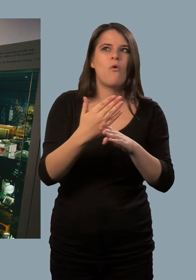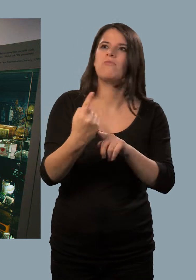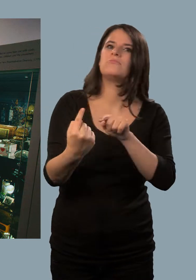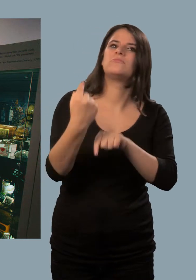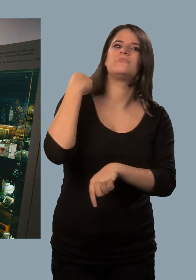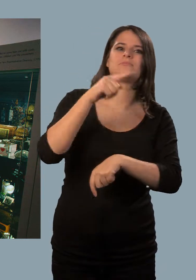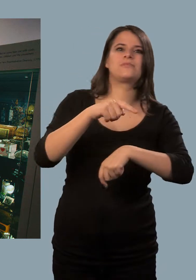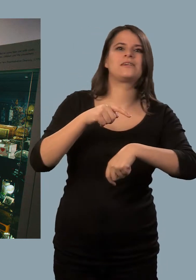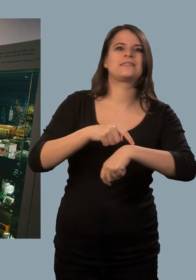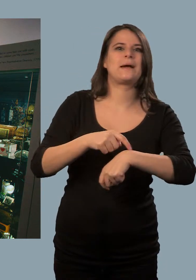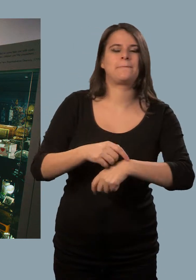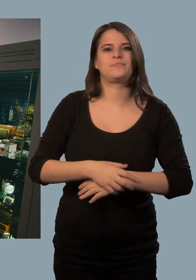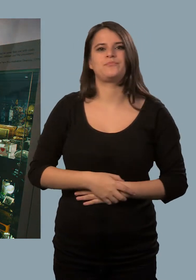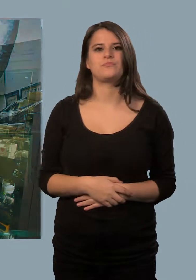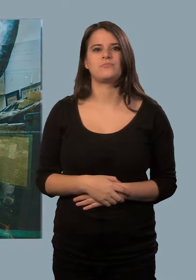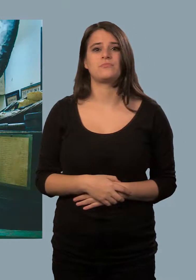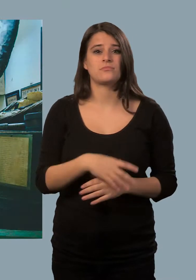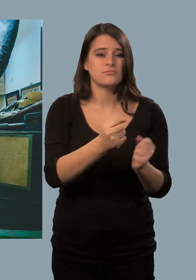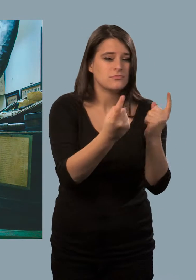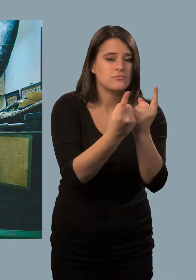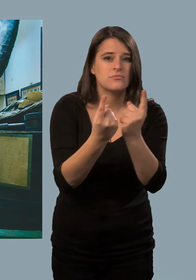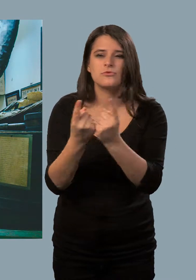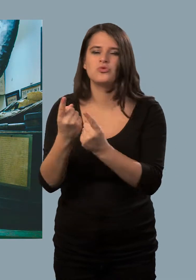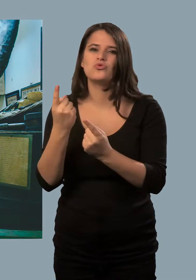have been like to live and work here in the past.